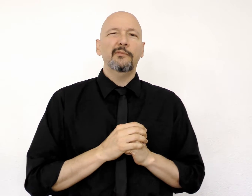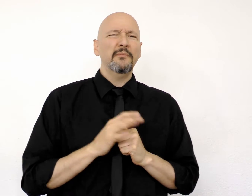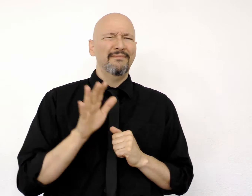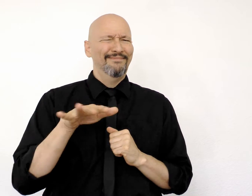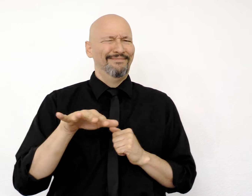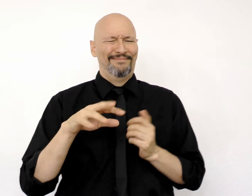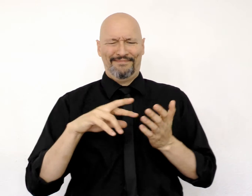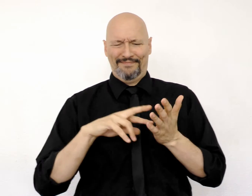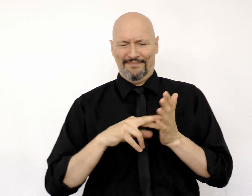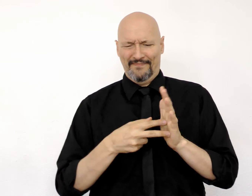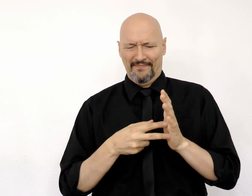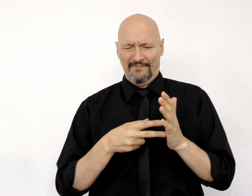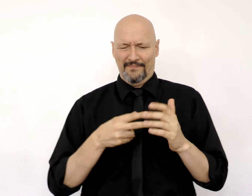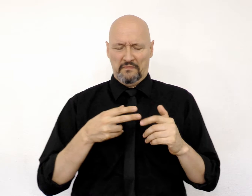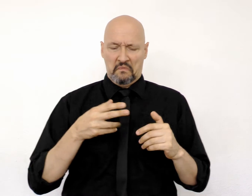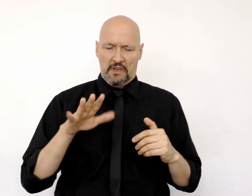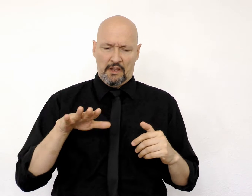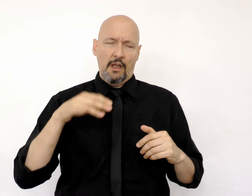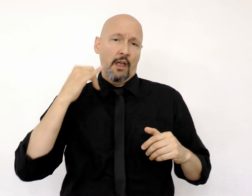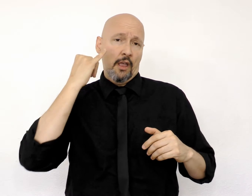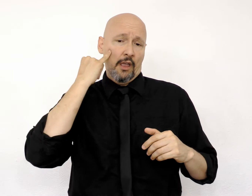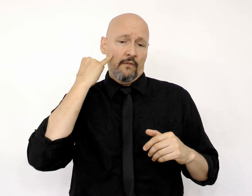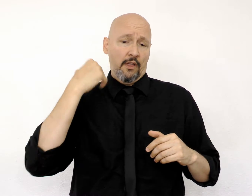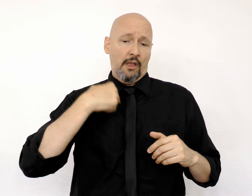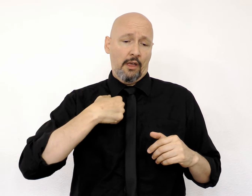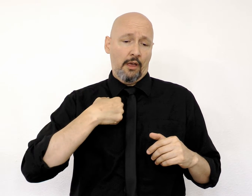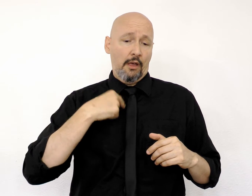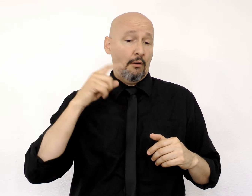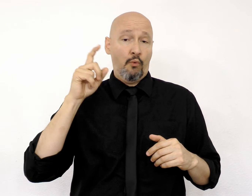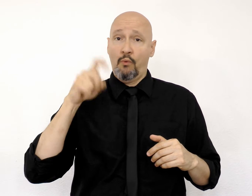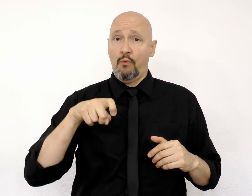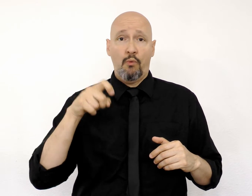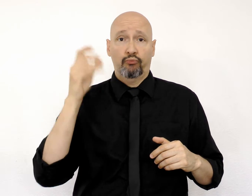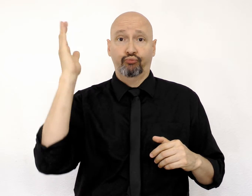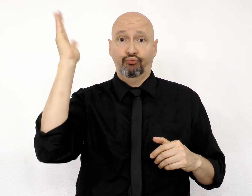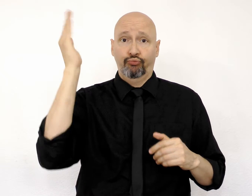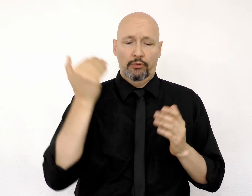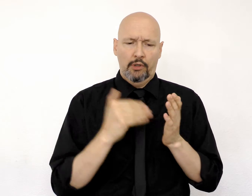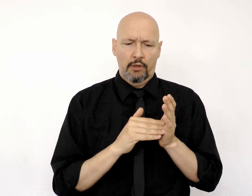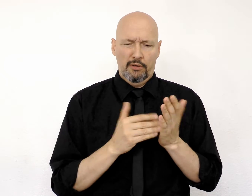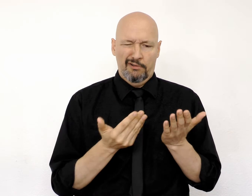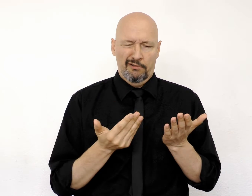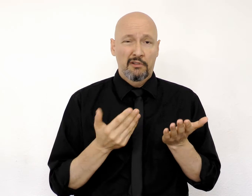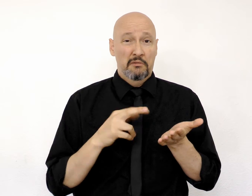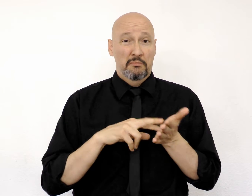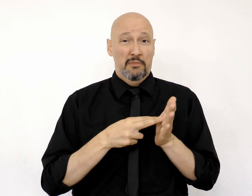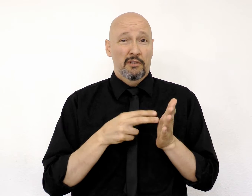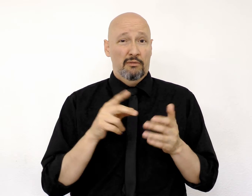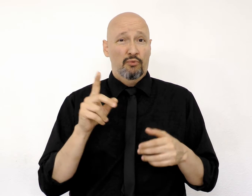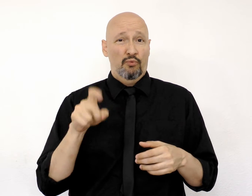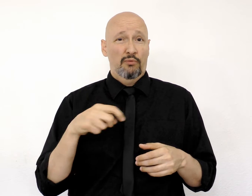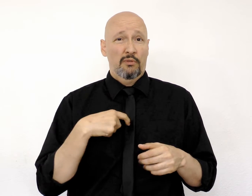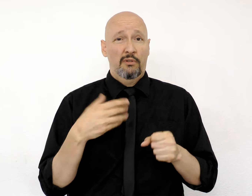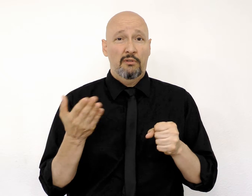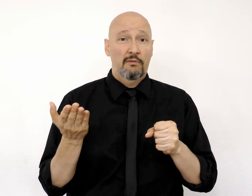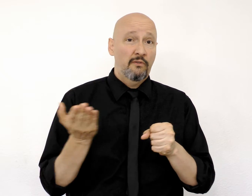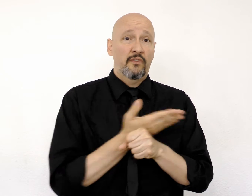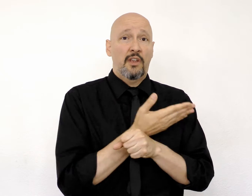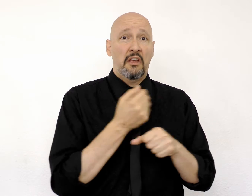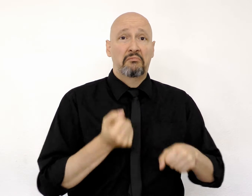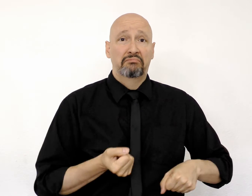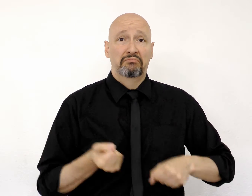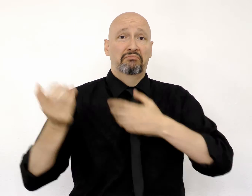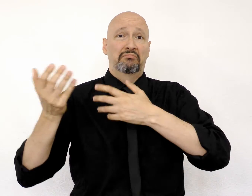So does that mean since I'm not needed to give that lecture any more I should be fired and cast out?